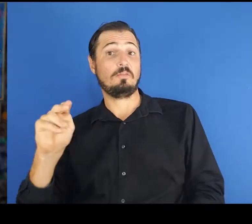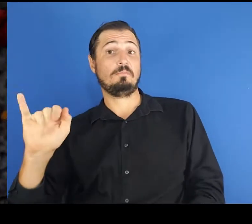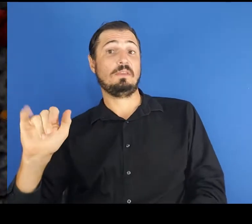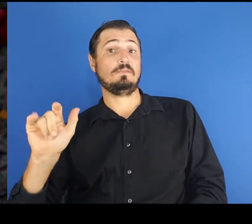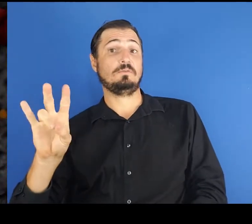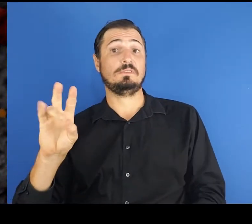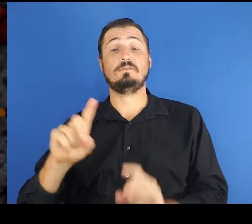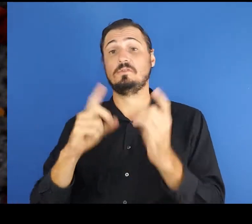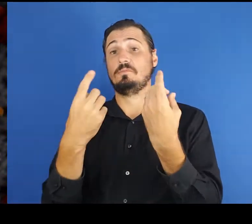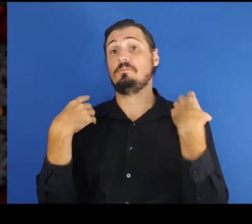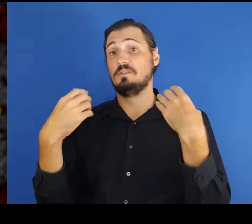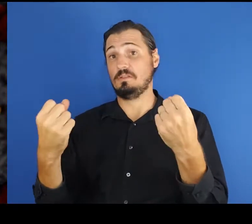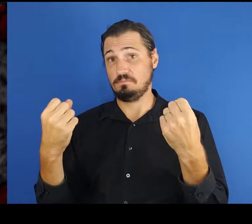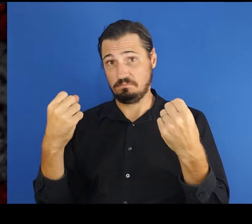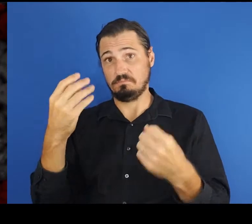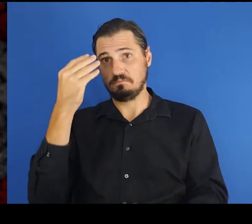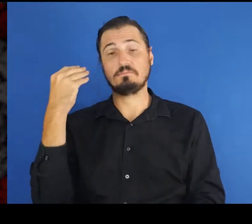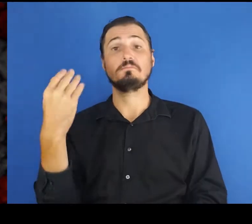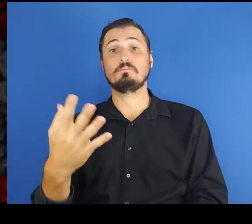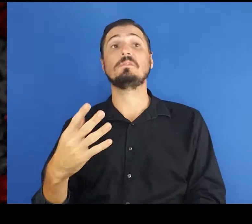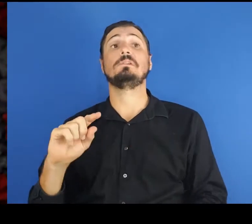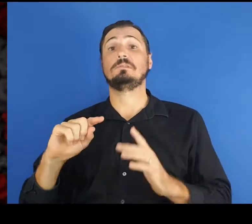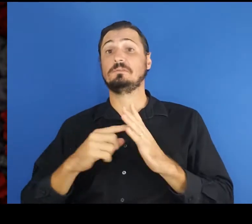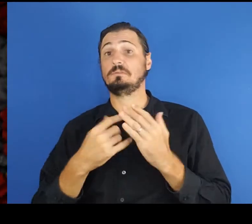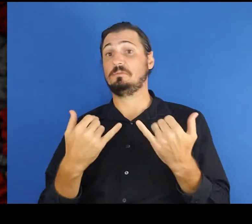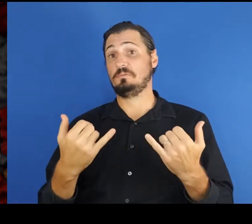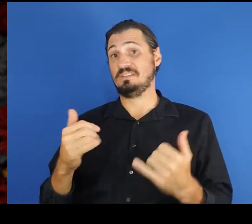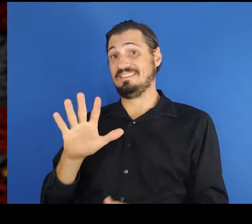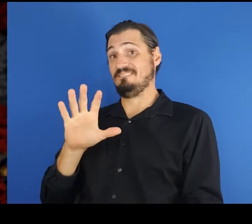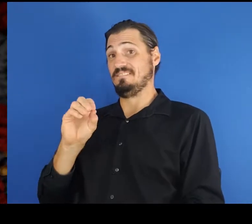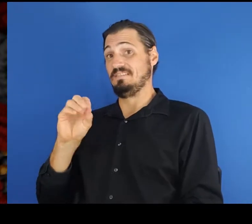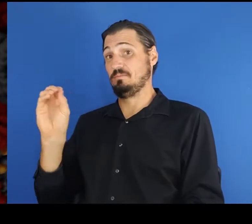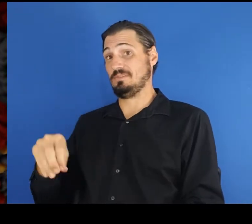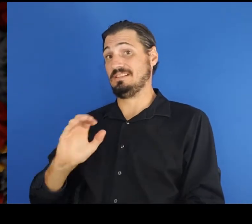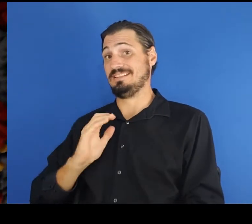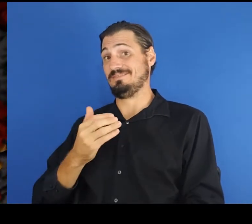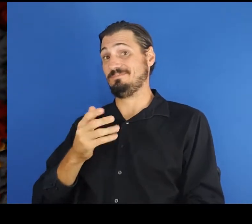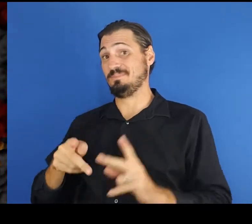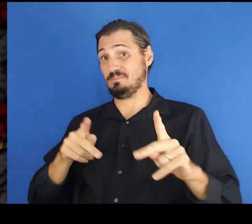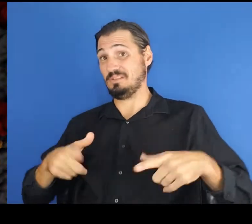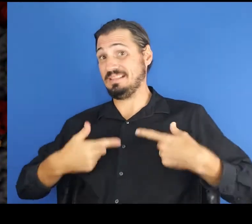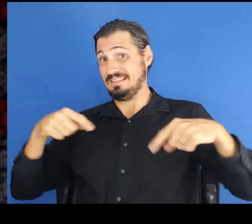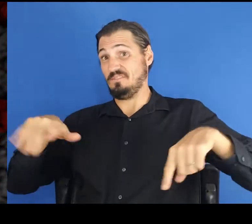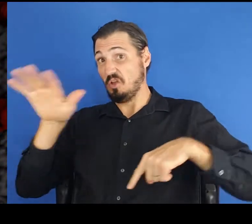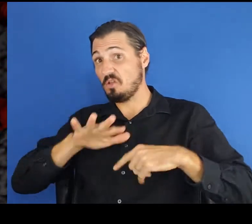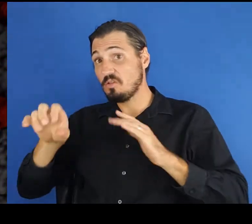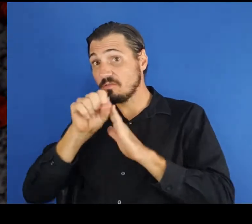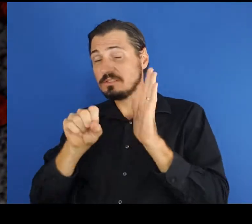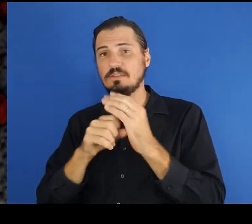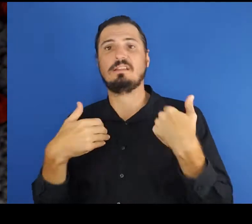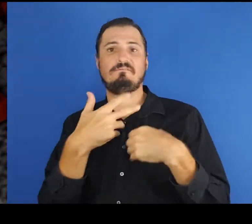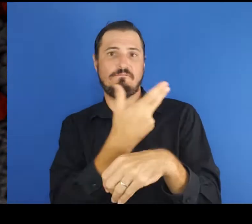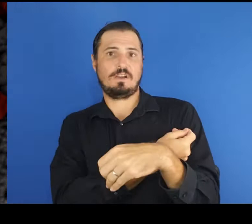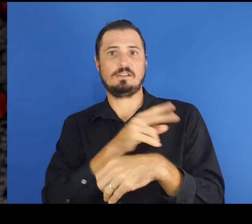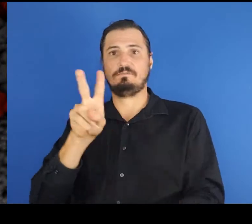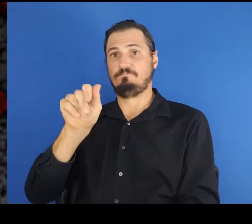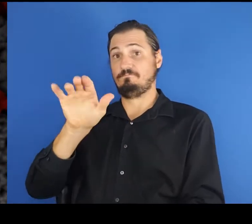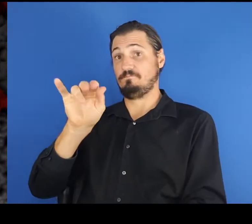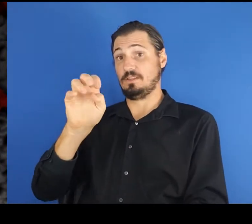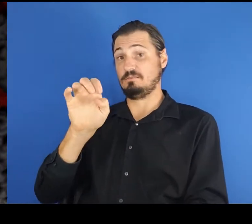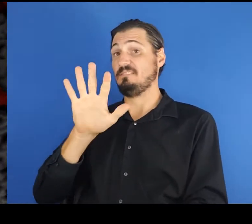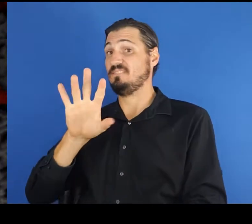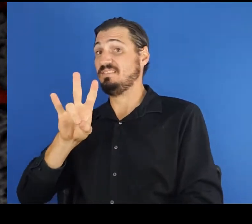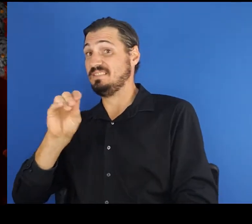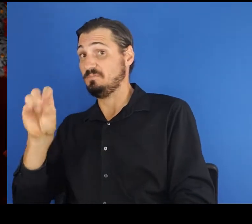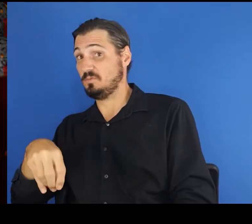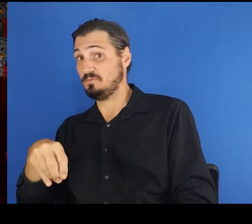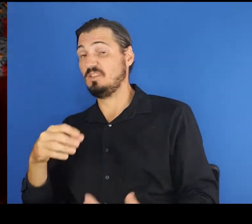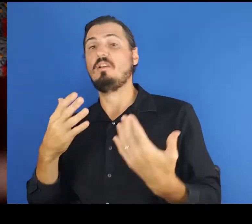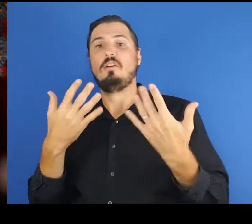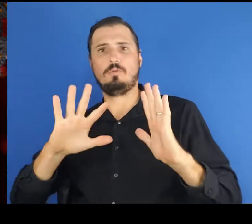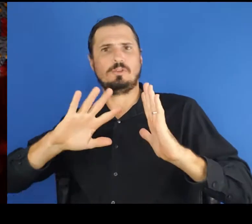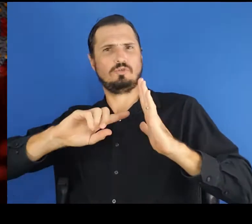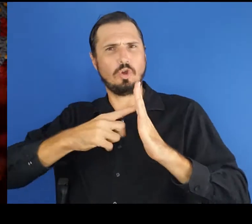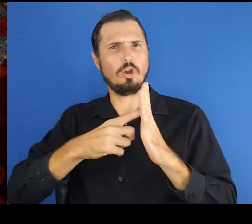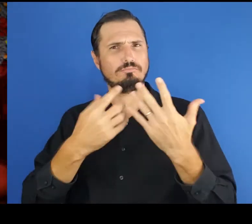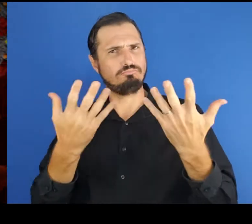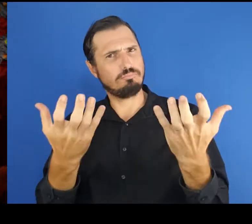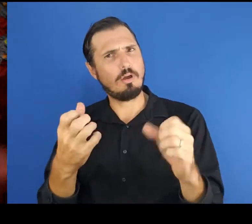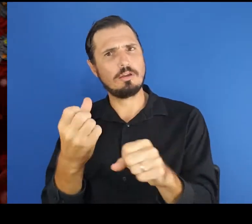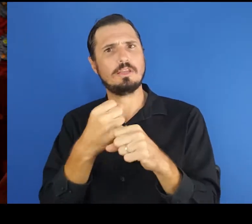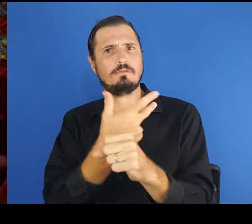The Department of Health is reporting that as of today, 50% of our residents across the state are now fully vaccinated, with 57% having initiated vaccines